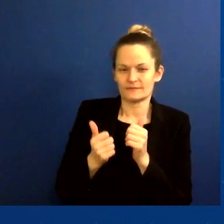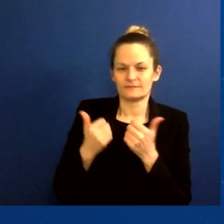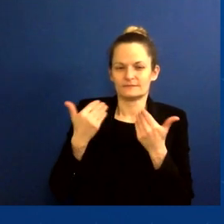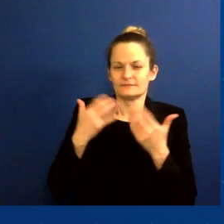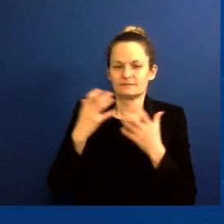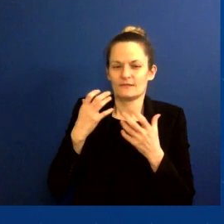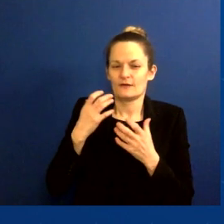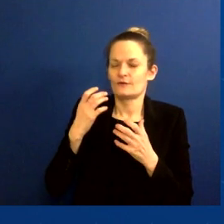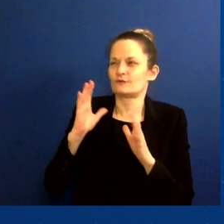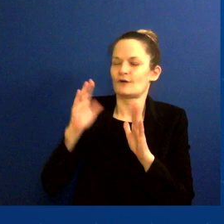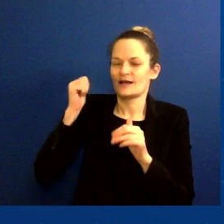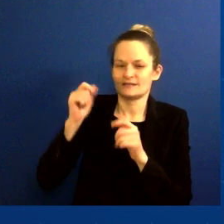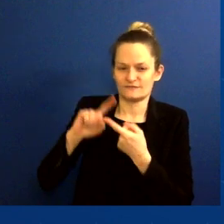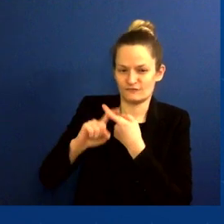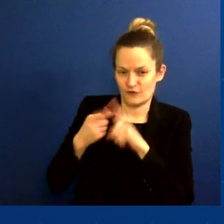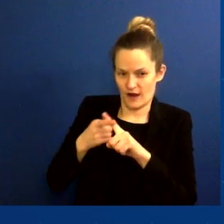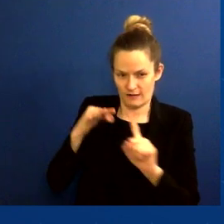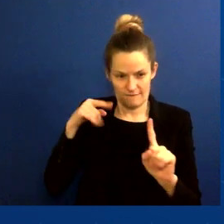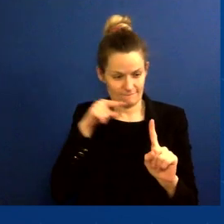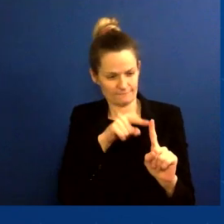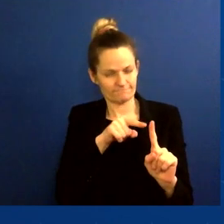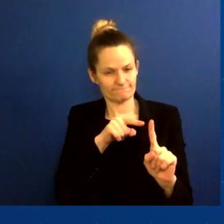President Joe Biden, so I just have a few comments to make.